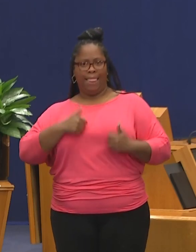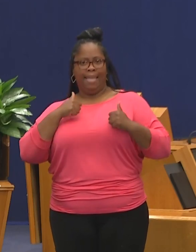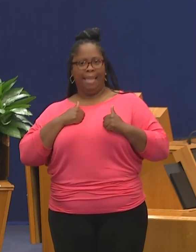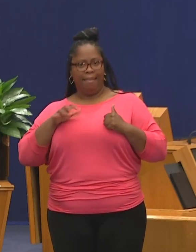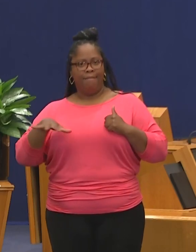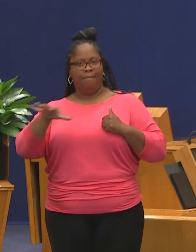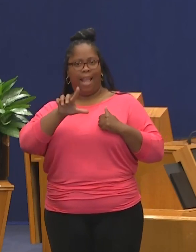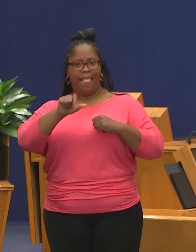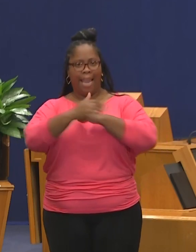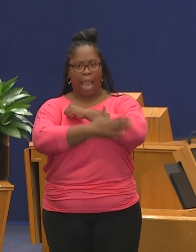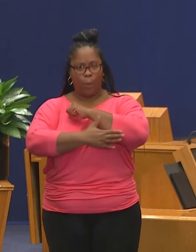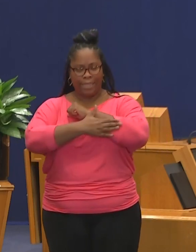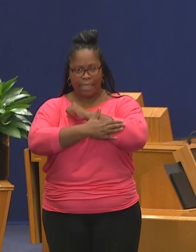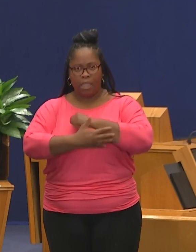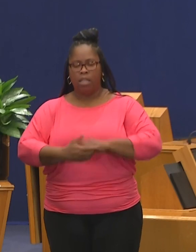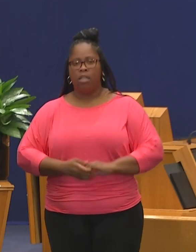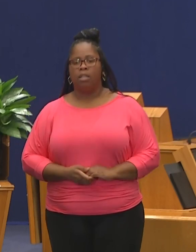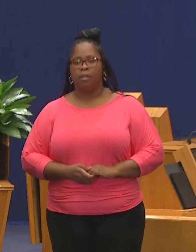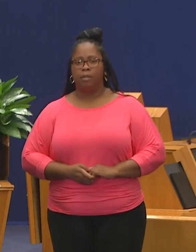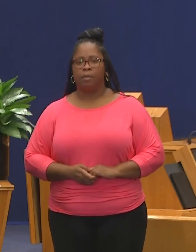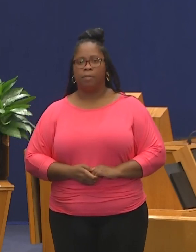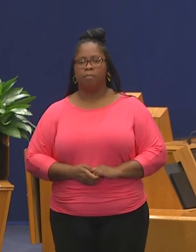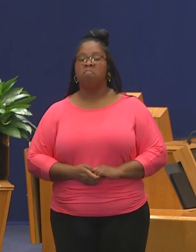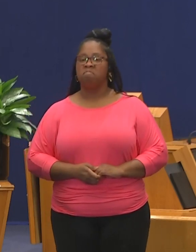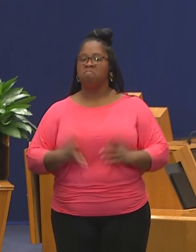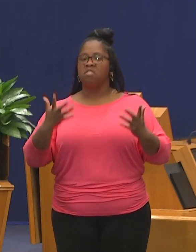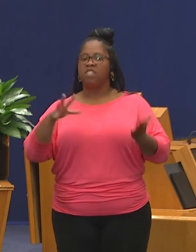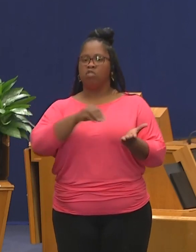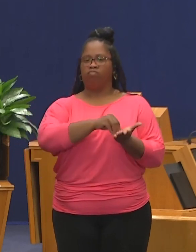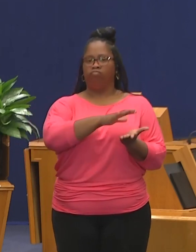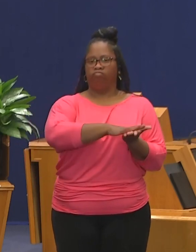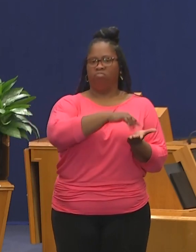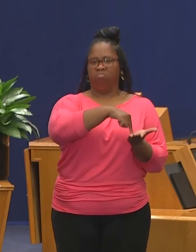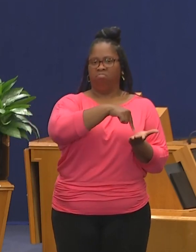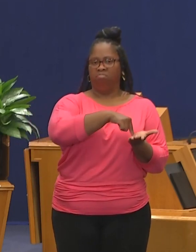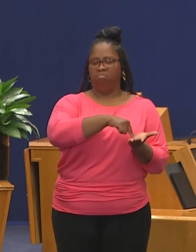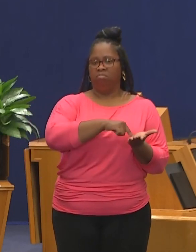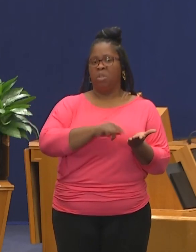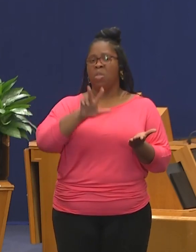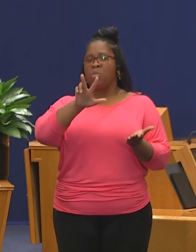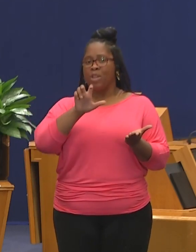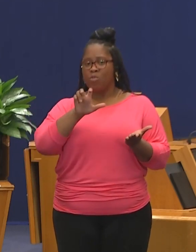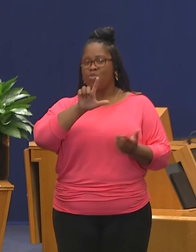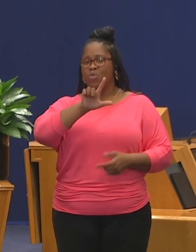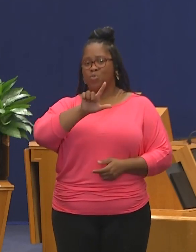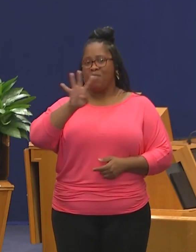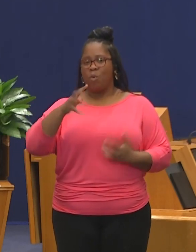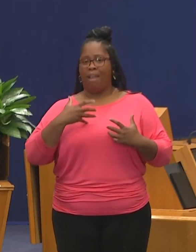SERVICES TO THE RESIDENTS HERE